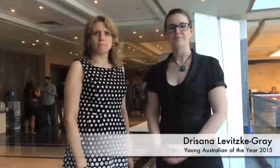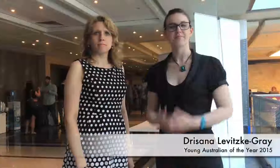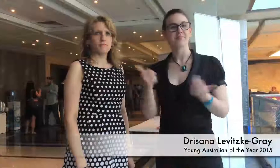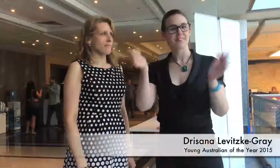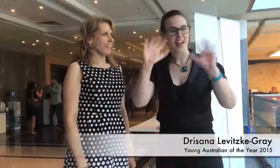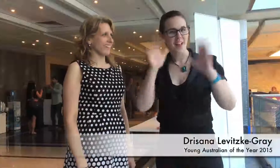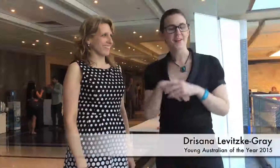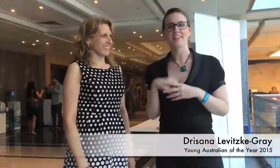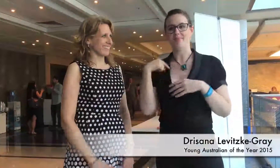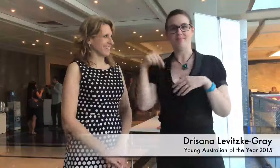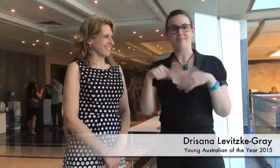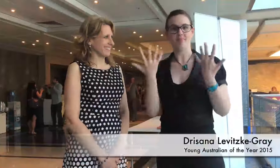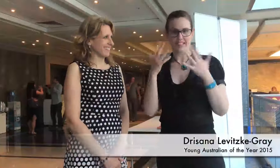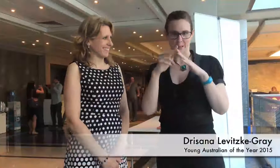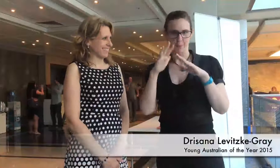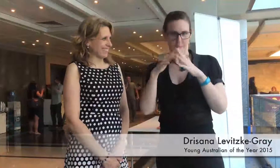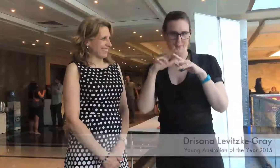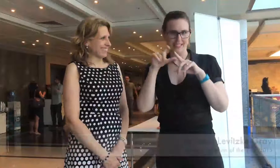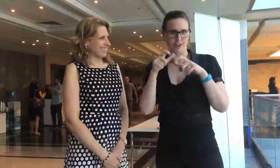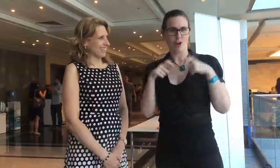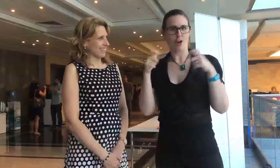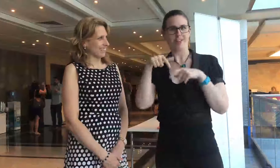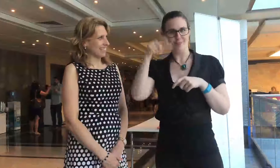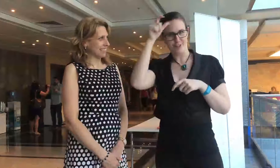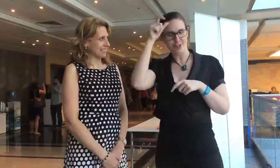Hello. I'm at the World Federation of the Deaf Congress in Turkey